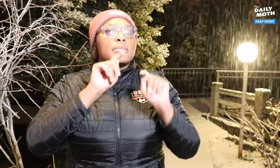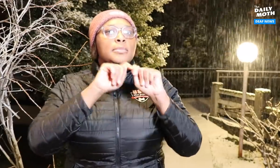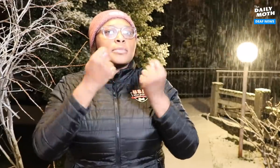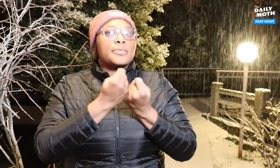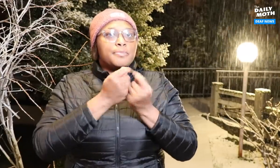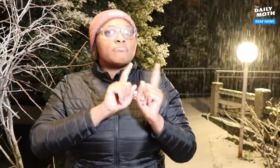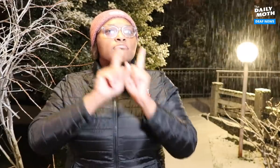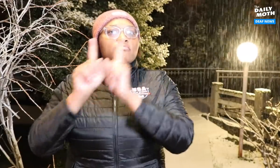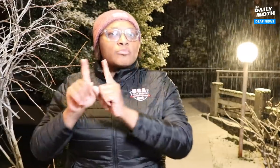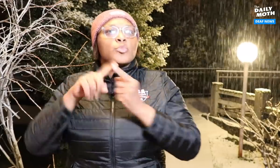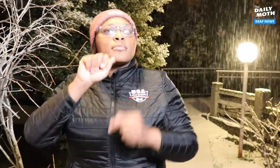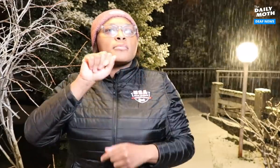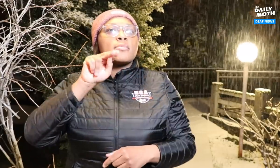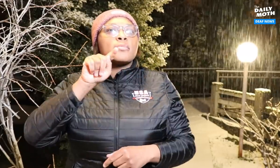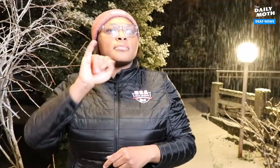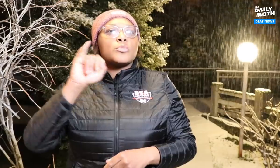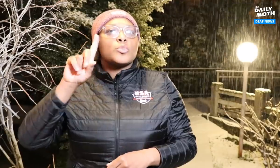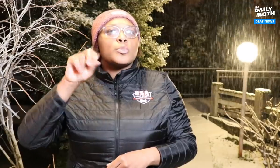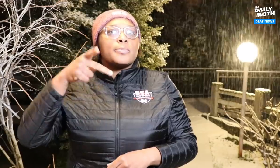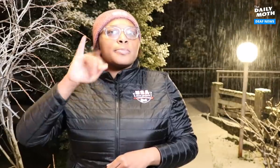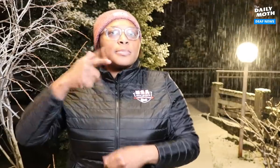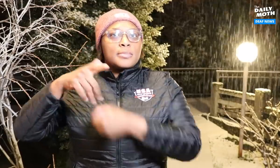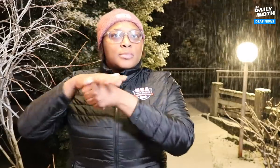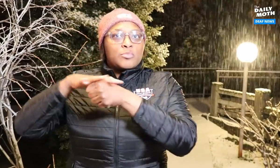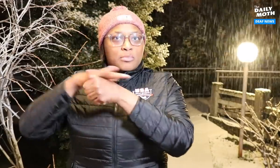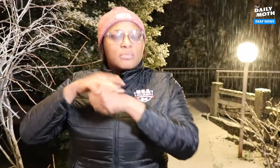their team accompany them to the anti-doping area